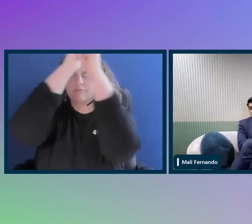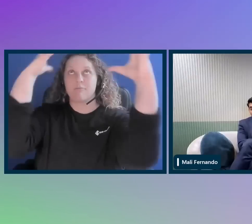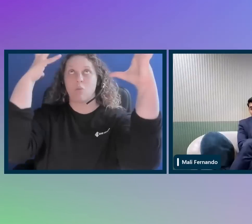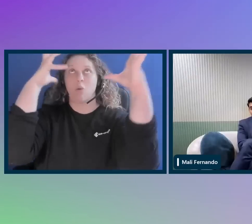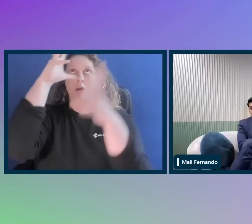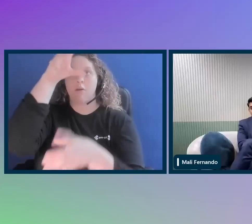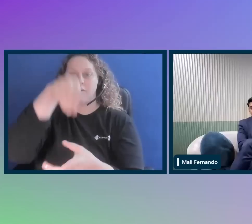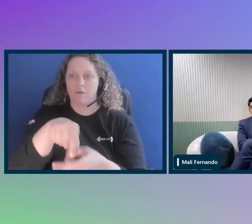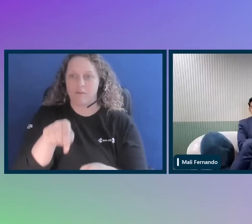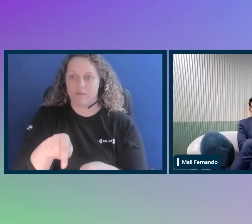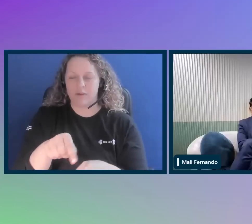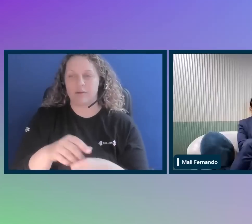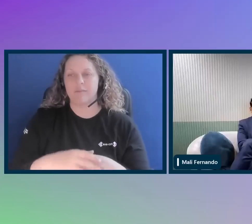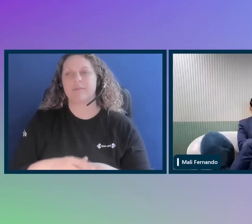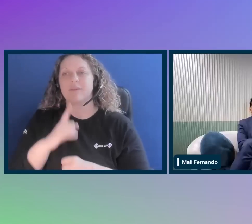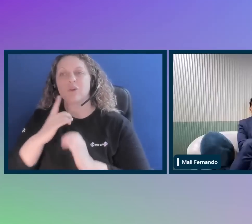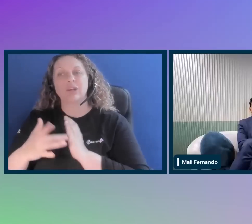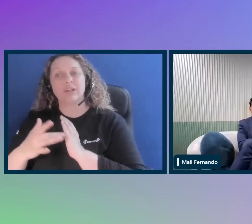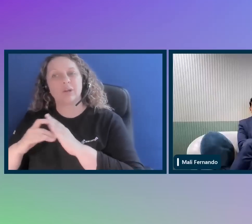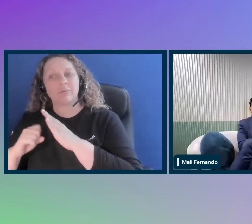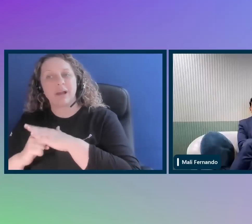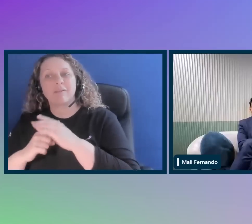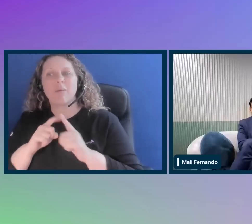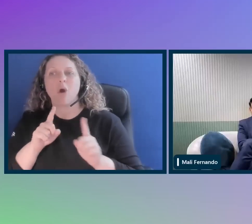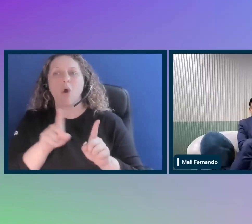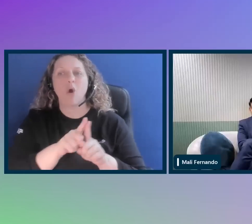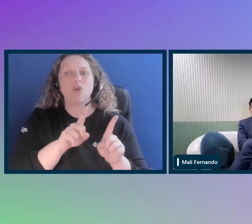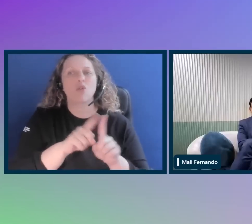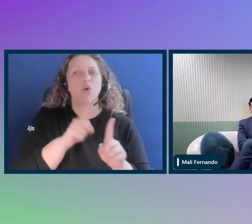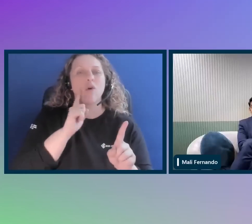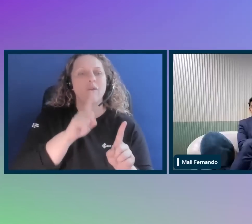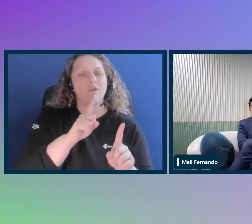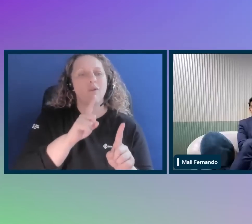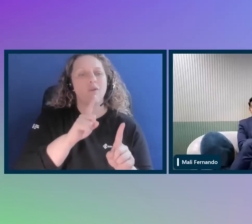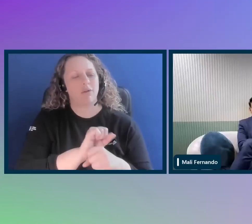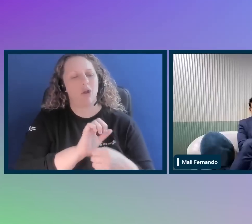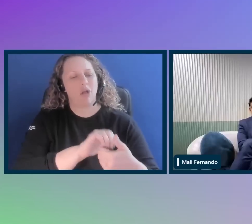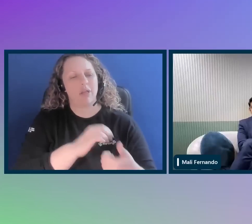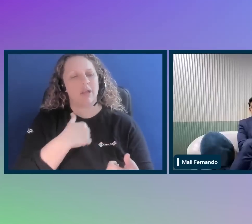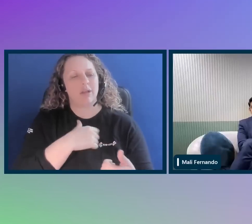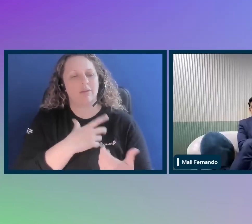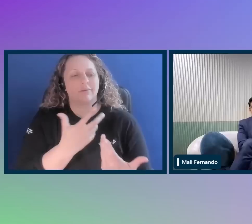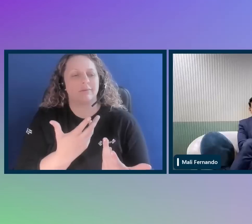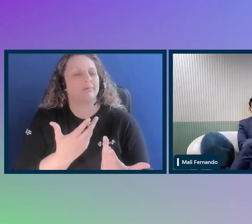but also for those of our colleagues who influence good accessibility,